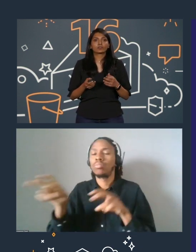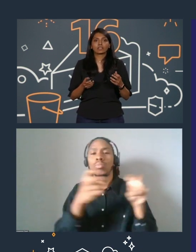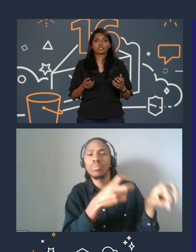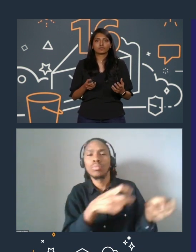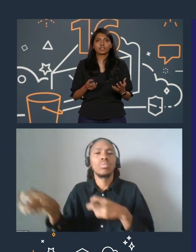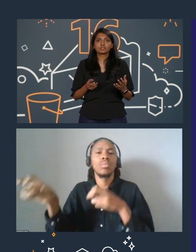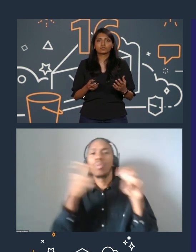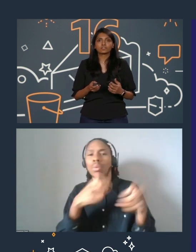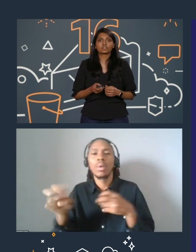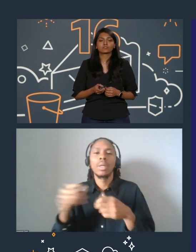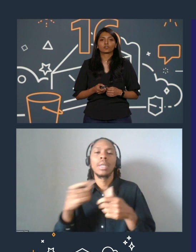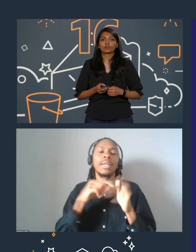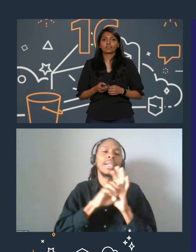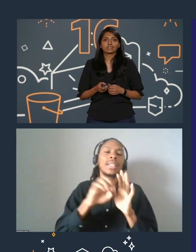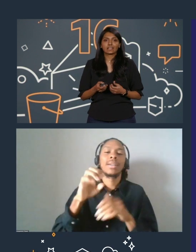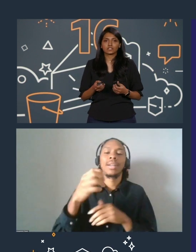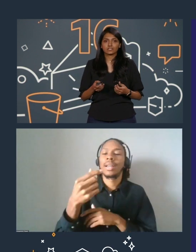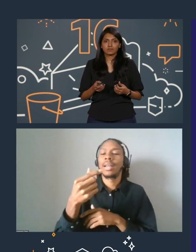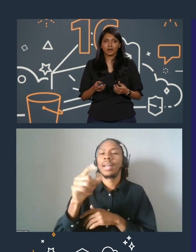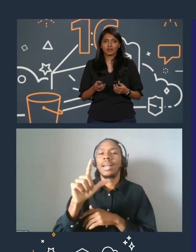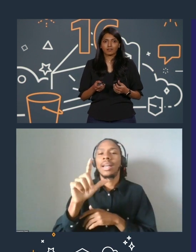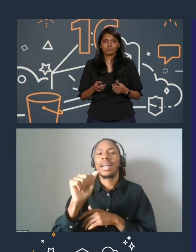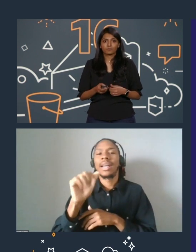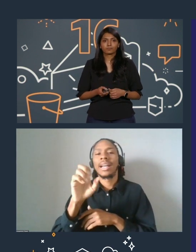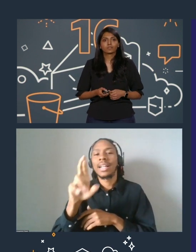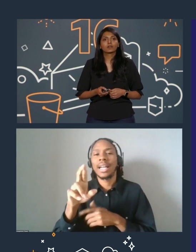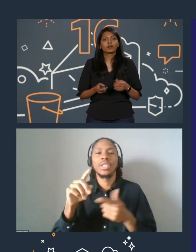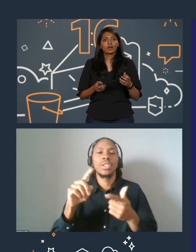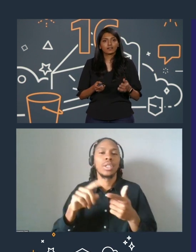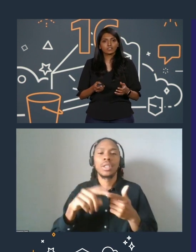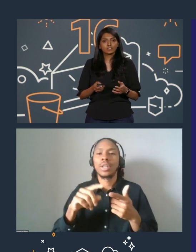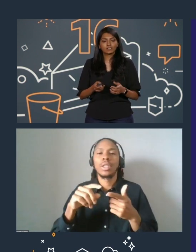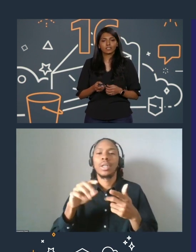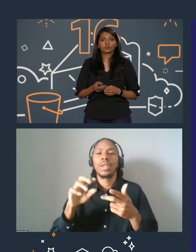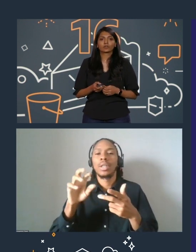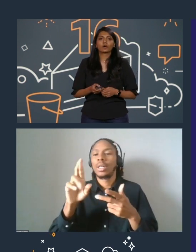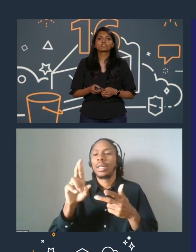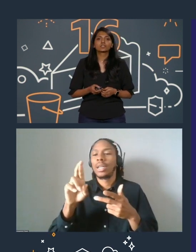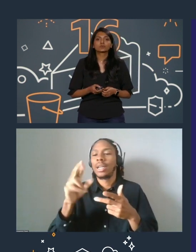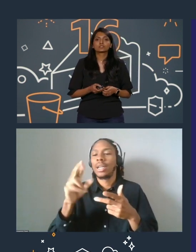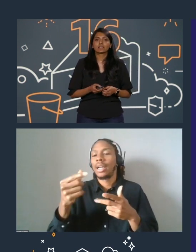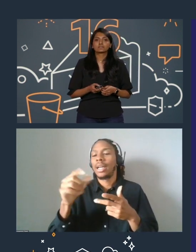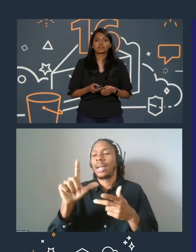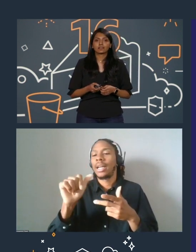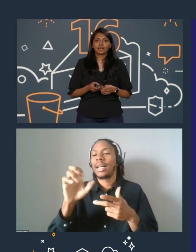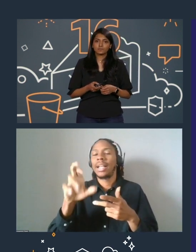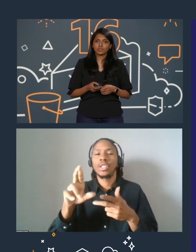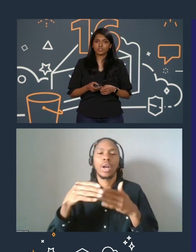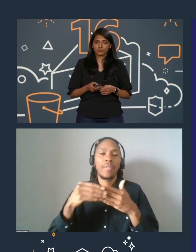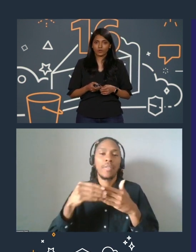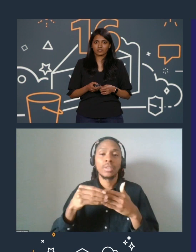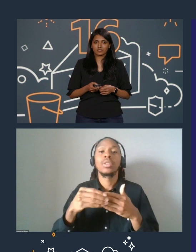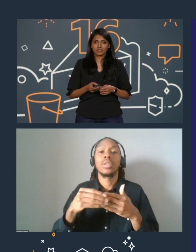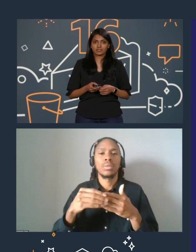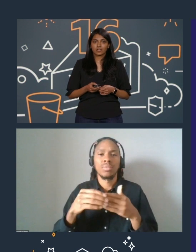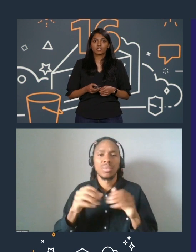or Glacier flexible retrieval, or even Glacier deep archive. Additionally, you can also use lifecycle expiration policies